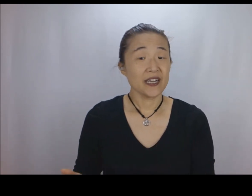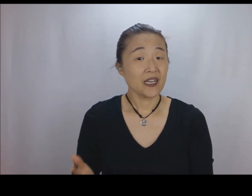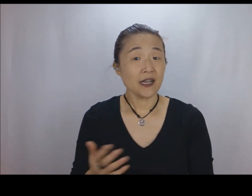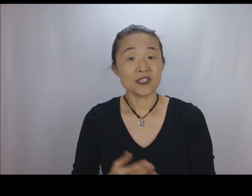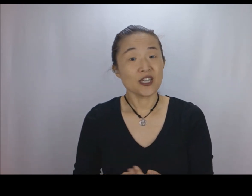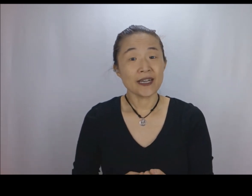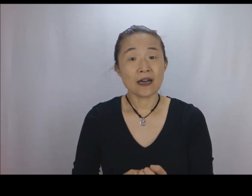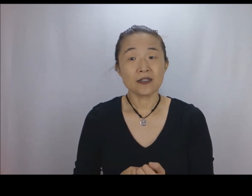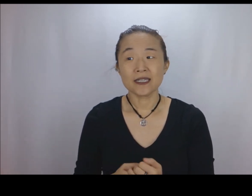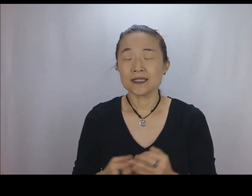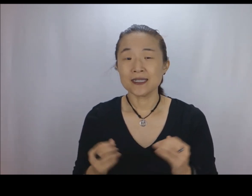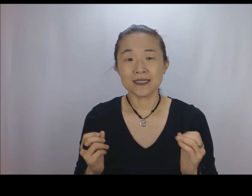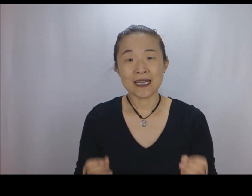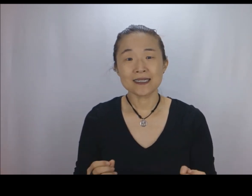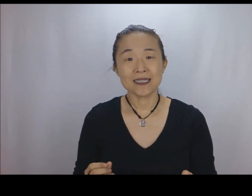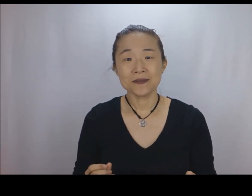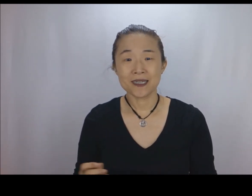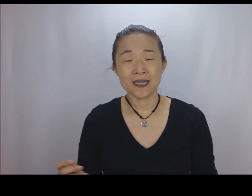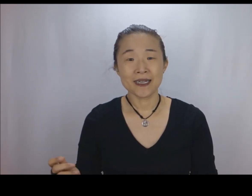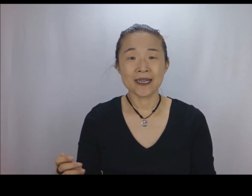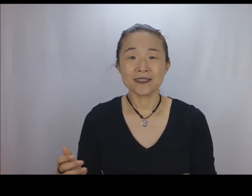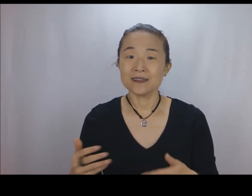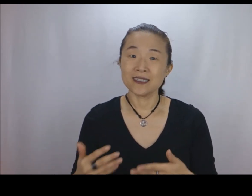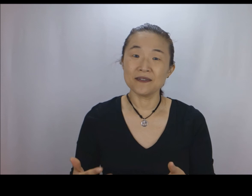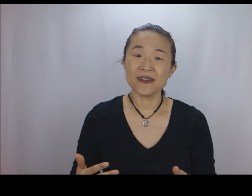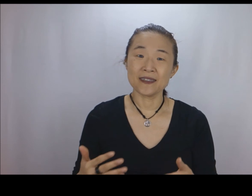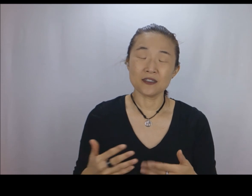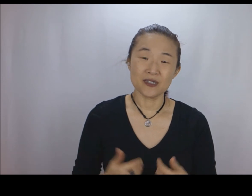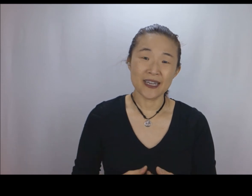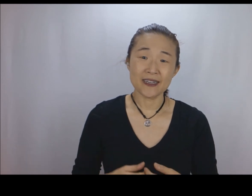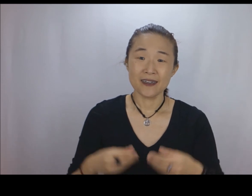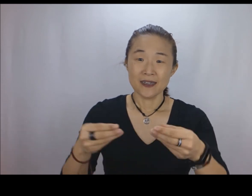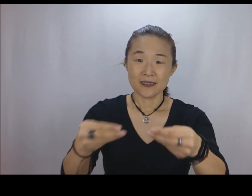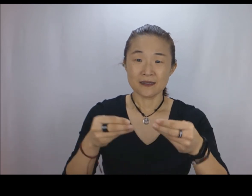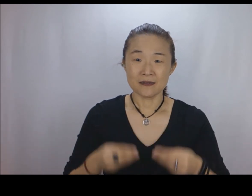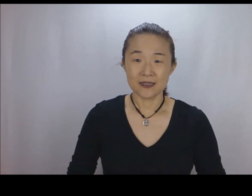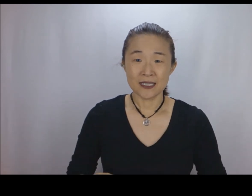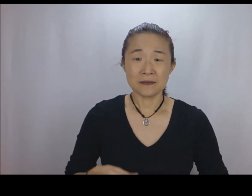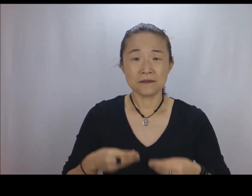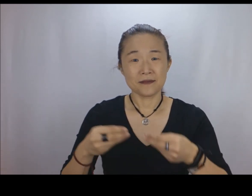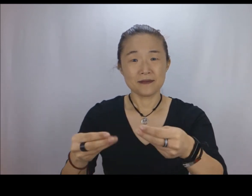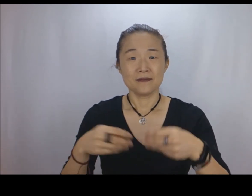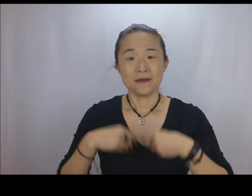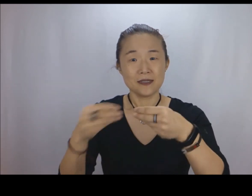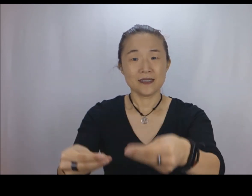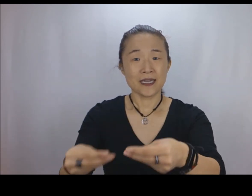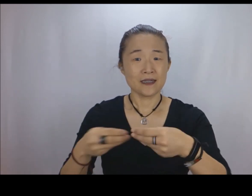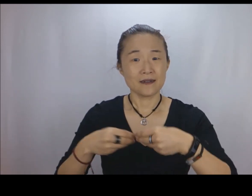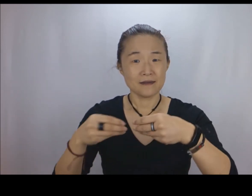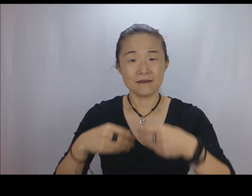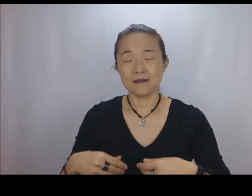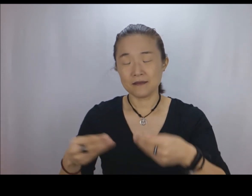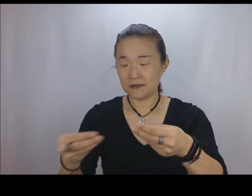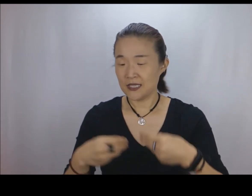Check in and check out is the exact same sign as to give and to take, so give, take,